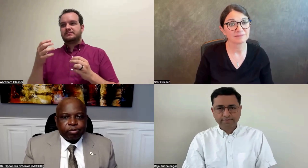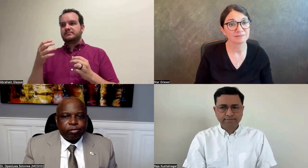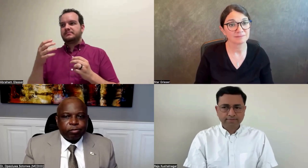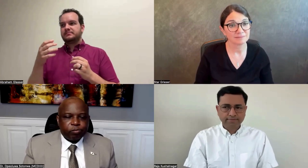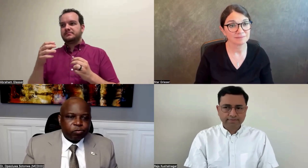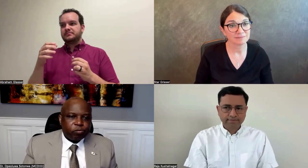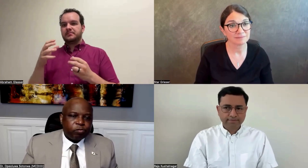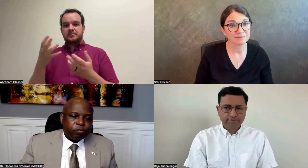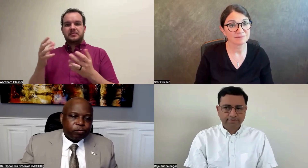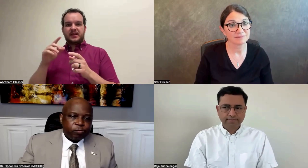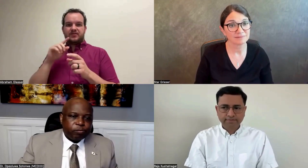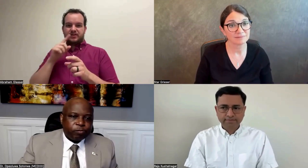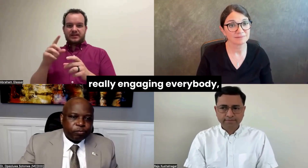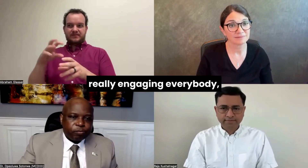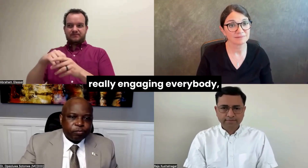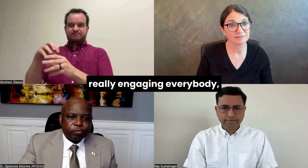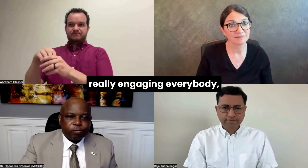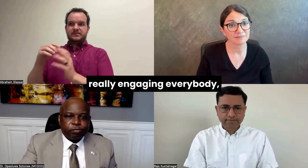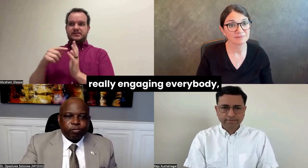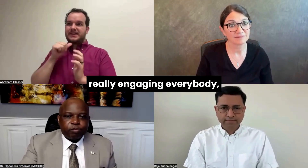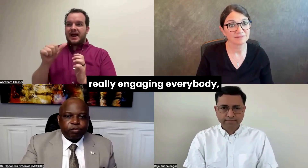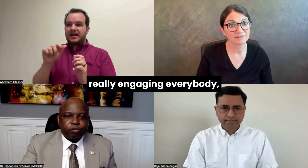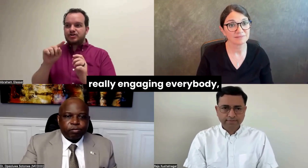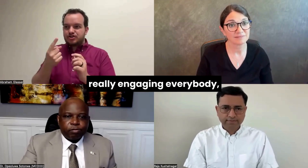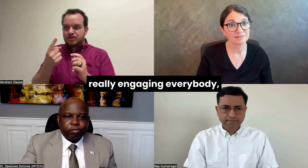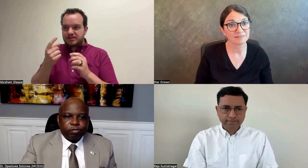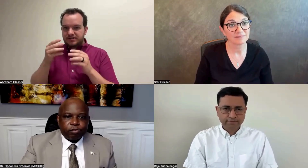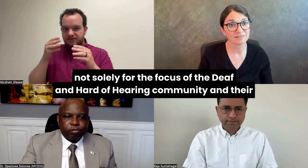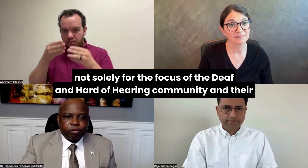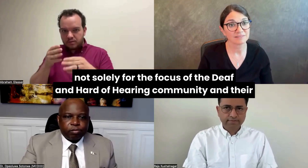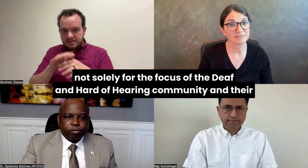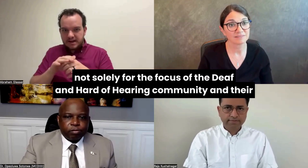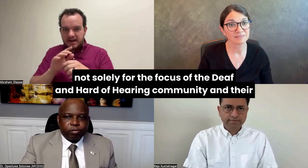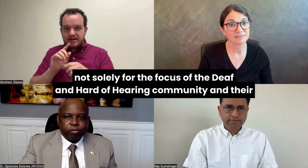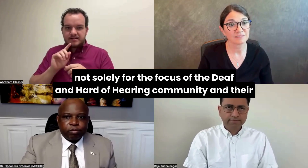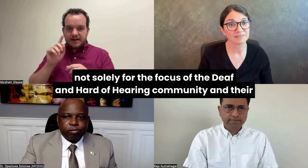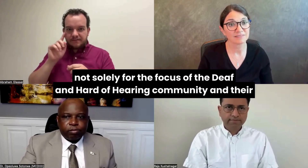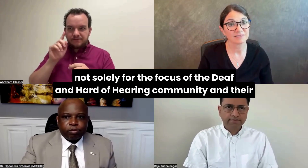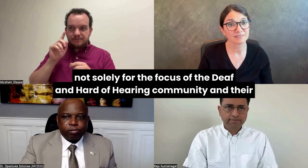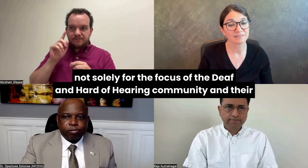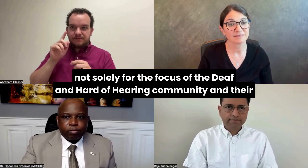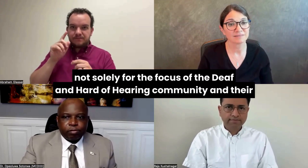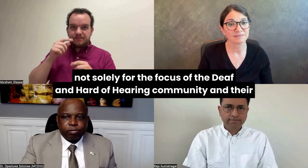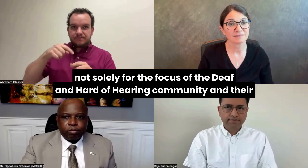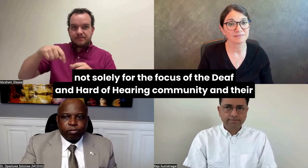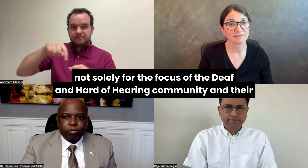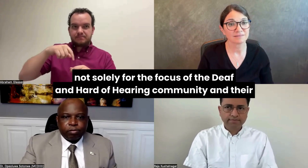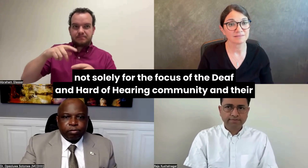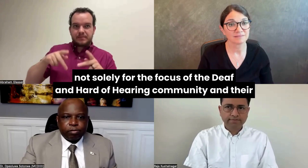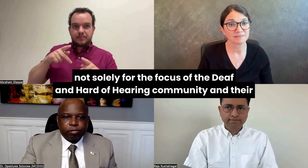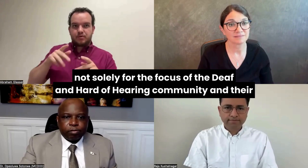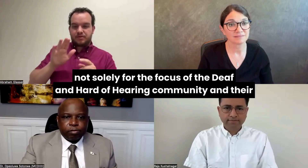really engaging everybody, not solely for the focus of the Deaf and Hard of Hearing community and their needs,